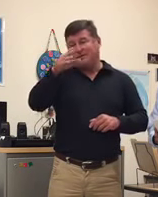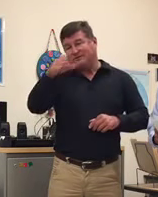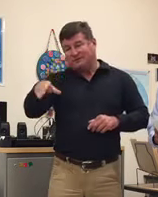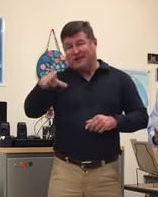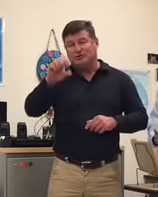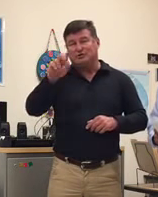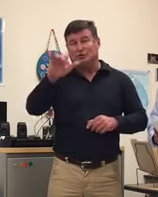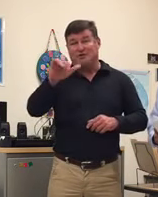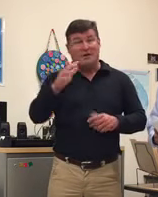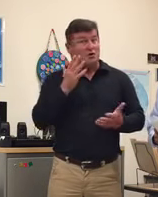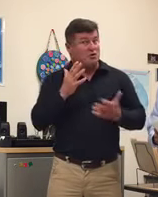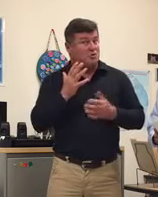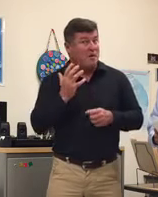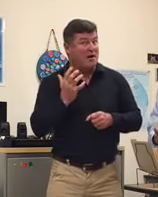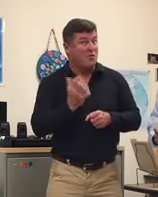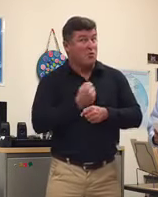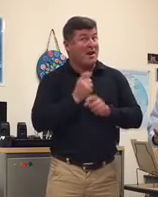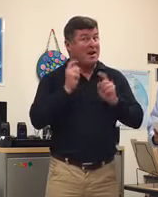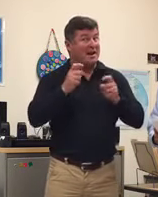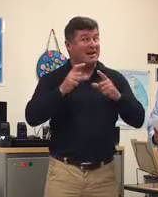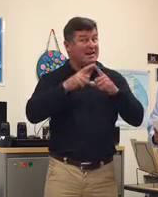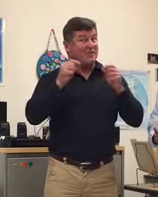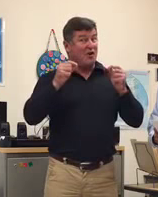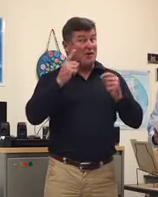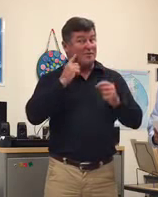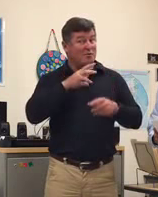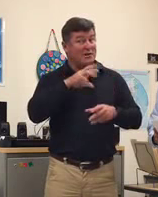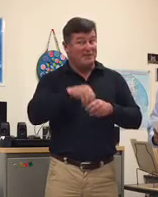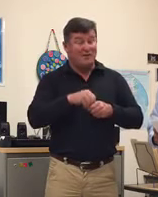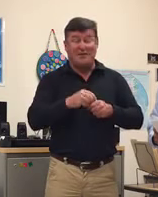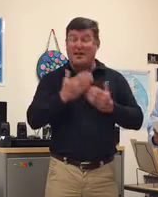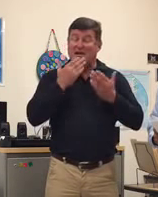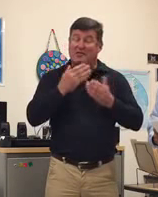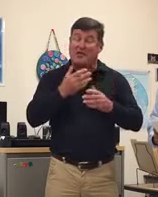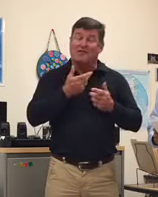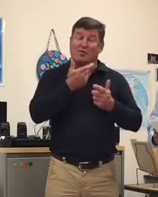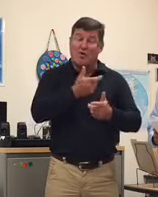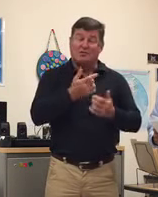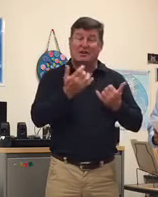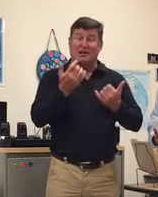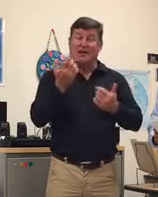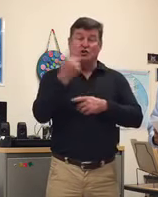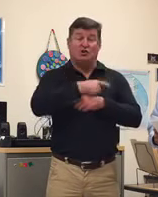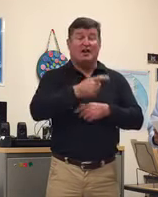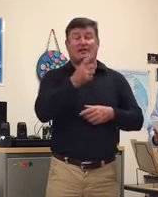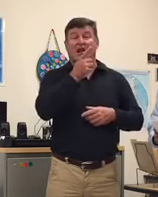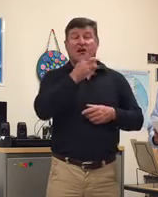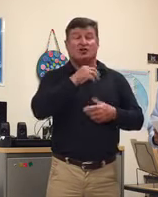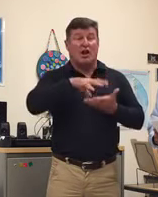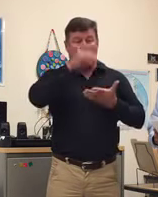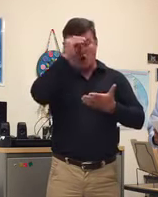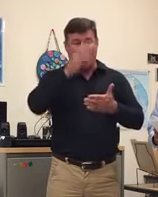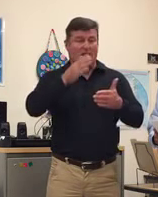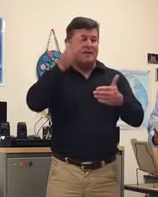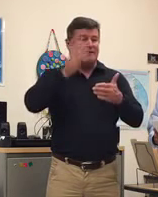you might be winning a gift card for participating. Thanks again for watching and this concludes today's lunch and learn.